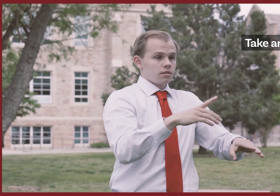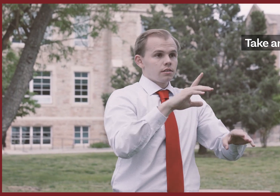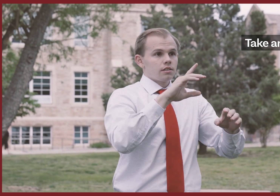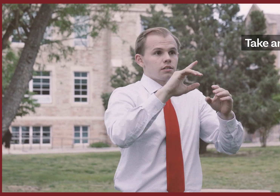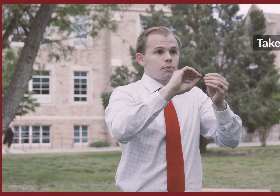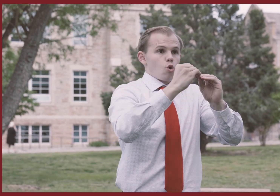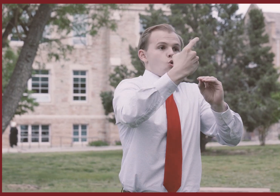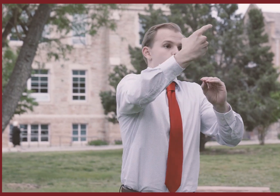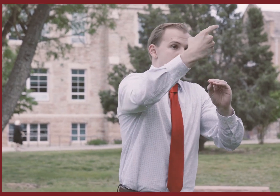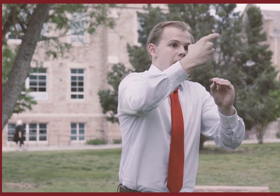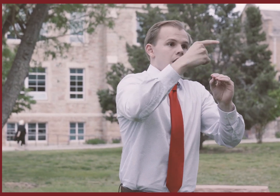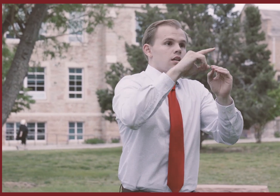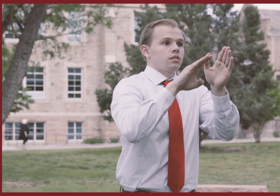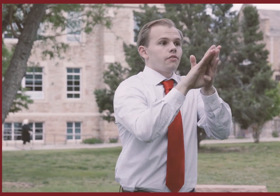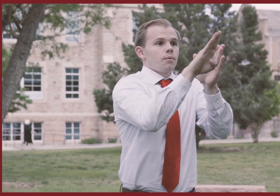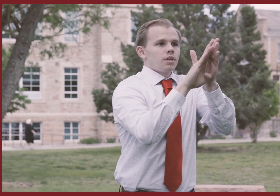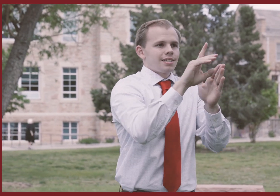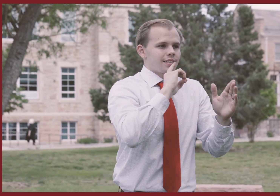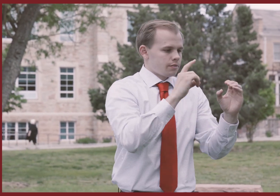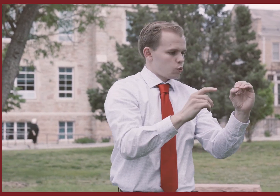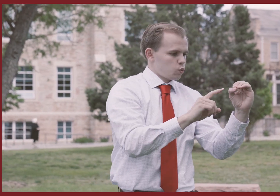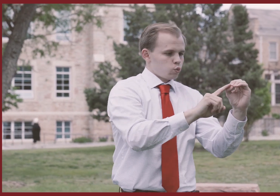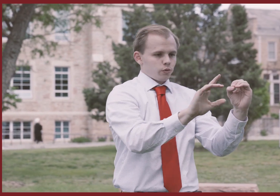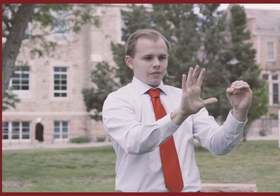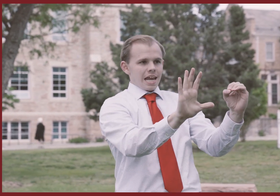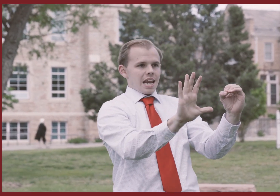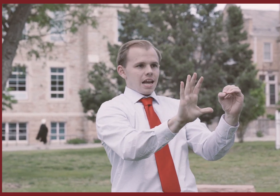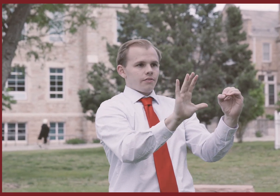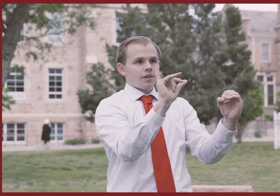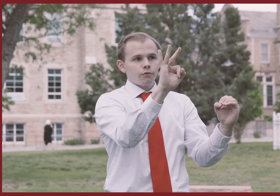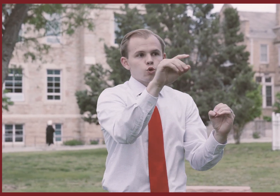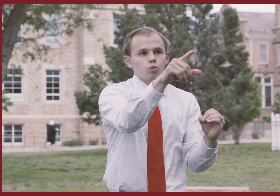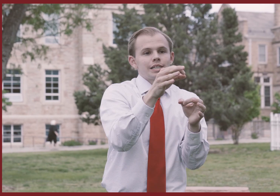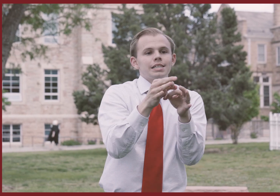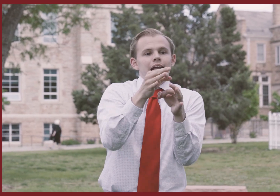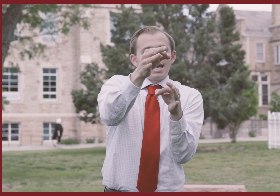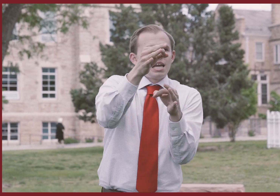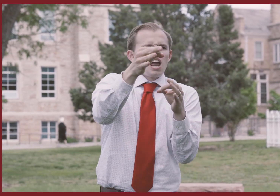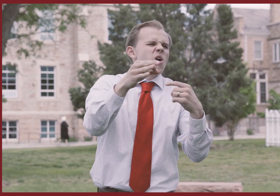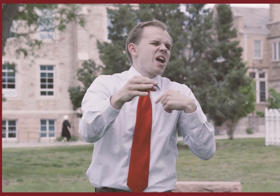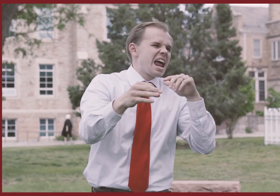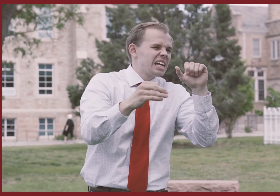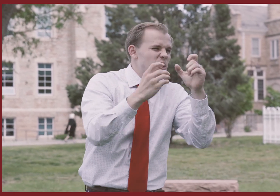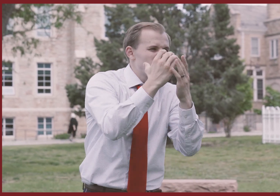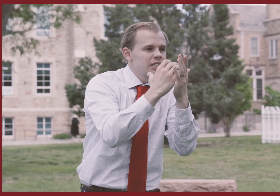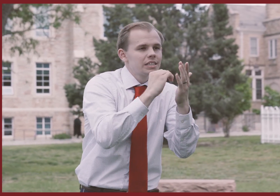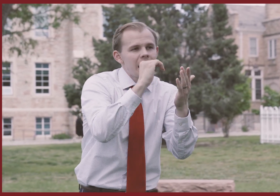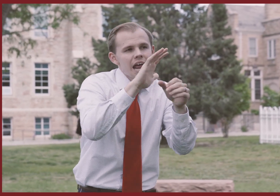As the number one time for development is birth to five. And if you put that off and say, "Oh, ASL course.